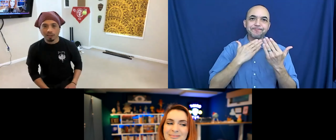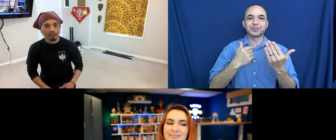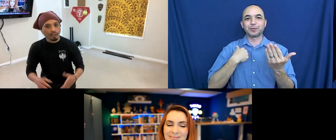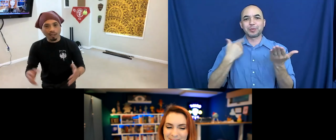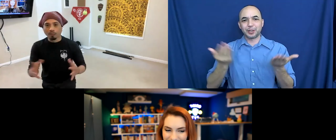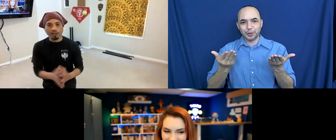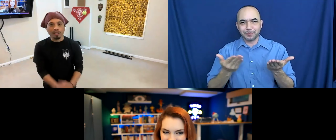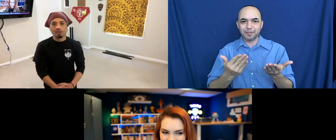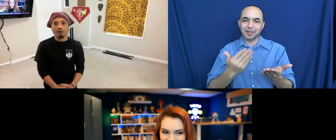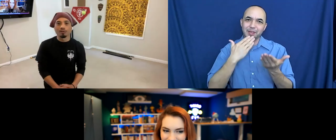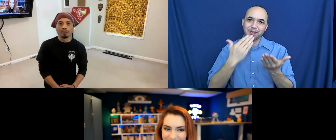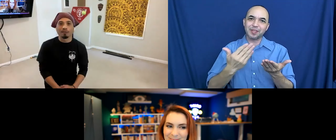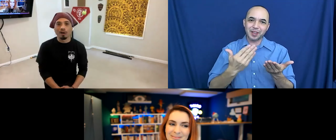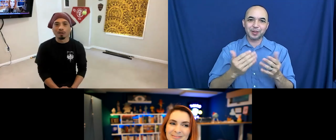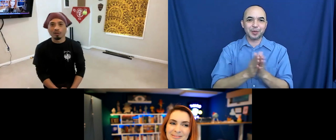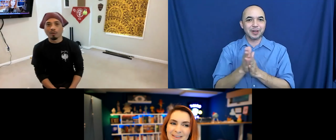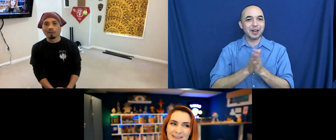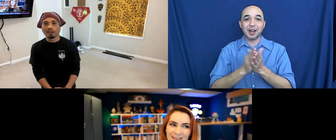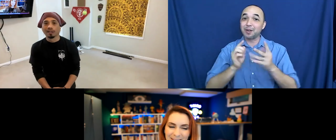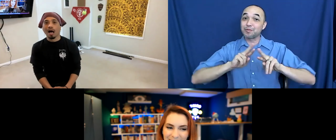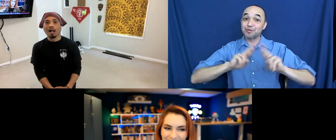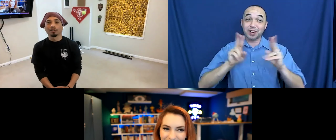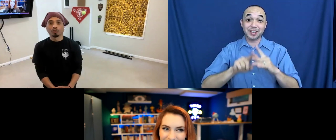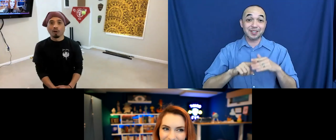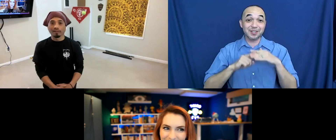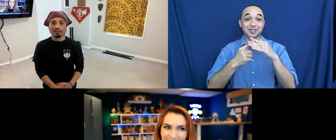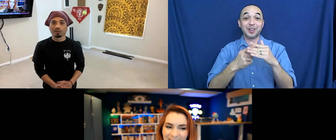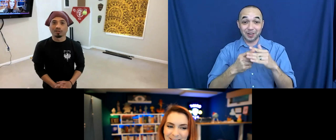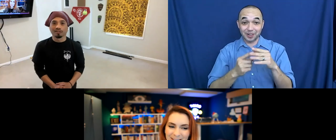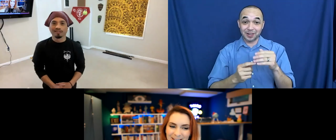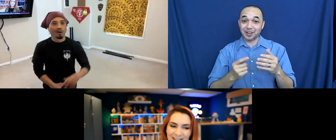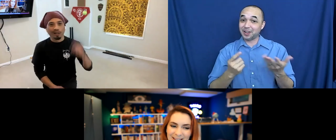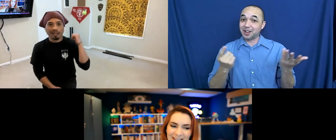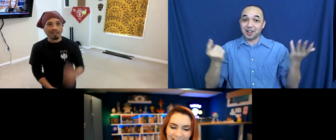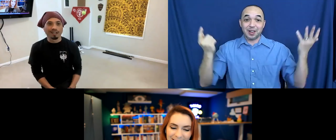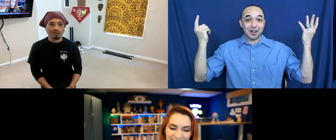SO THANK YOU FOR HAVING ME AND I'M READY TO GET STARTED.